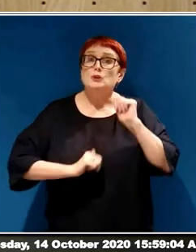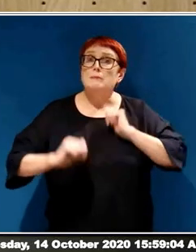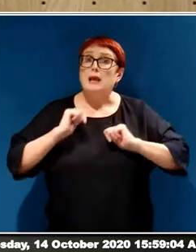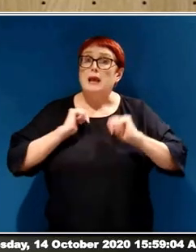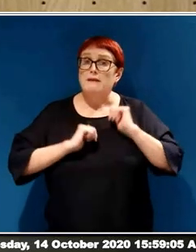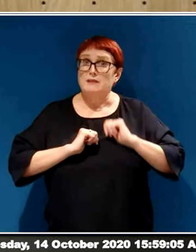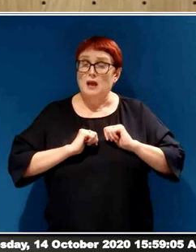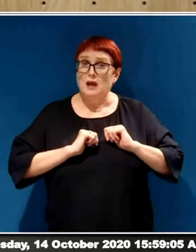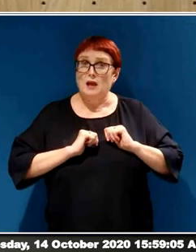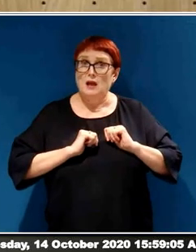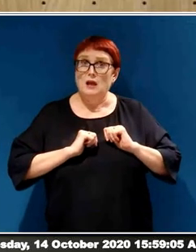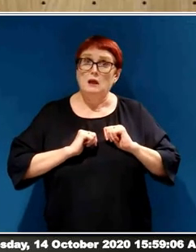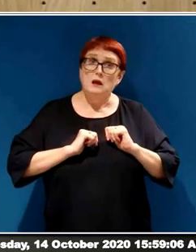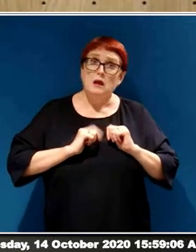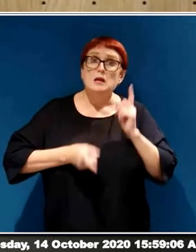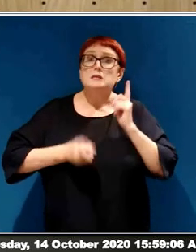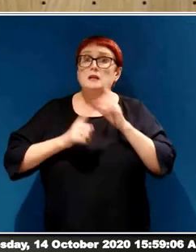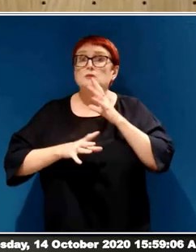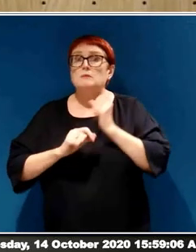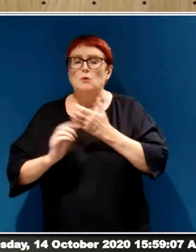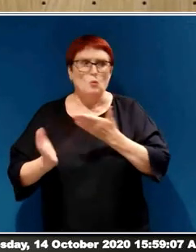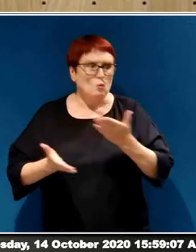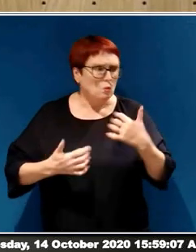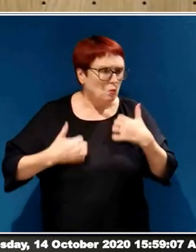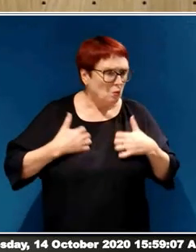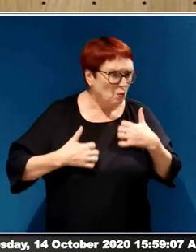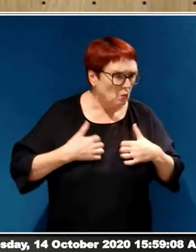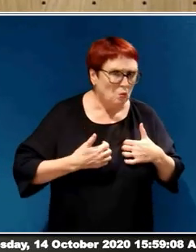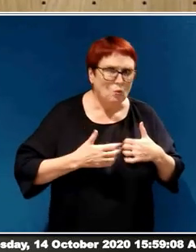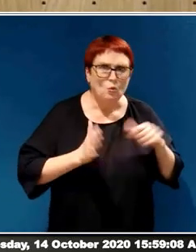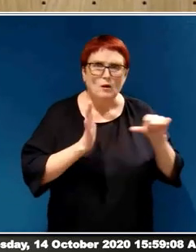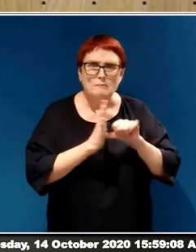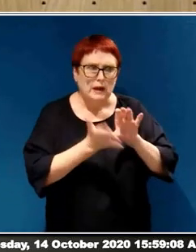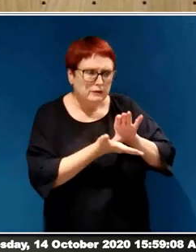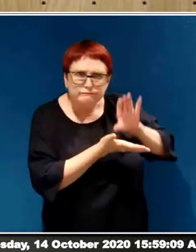Governments and they'll invest in a process to address that, but then three